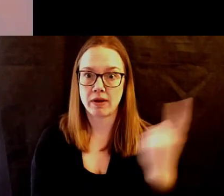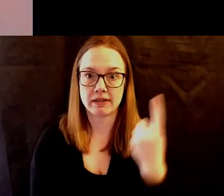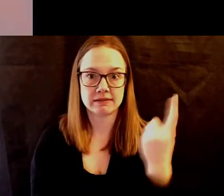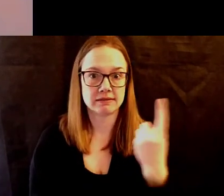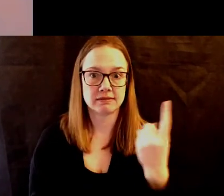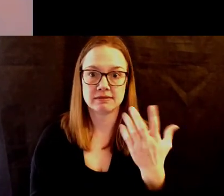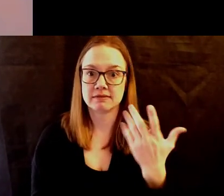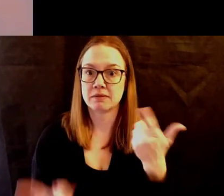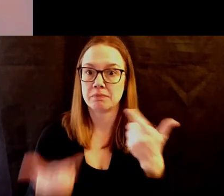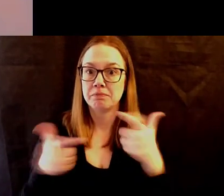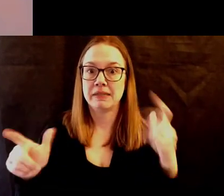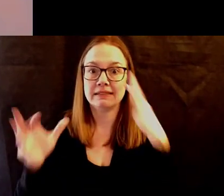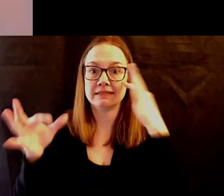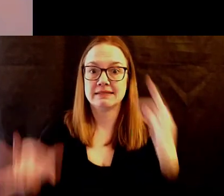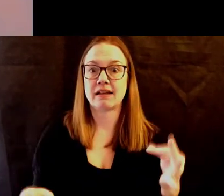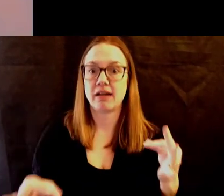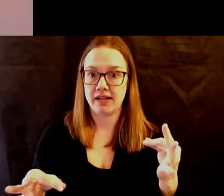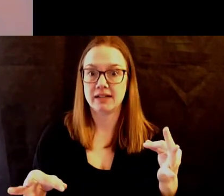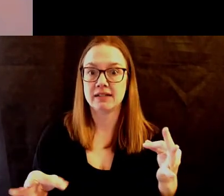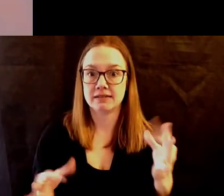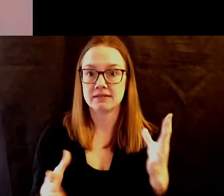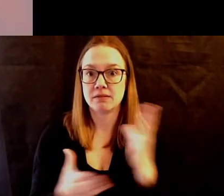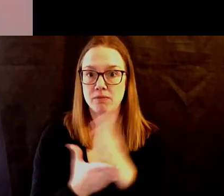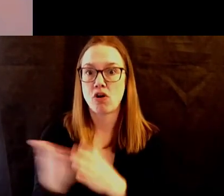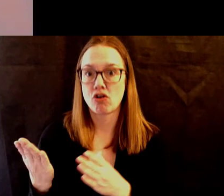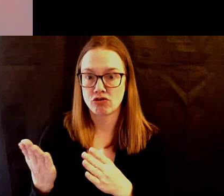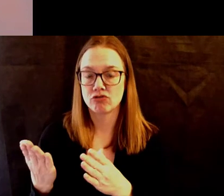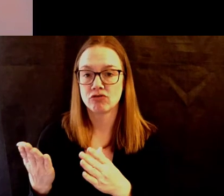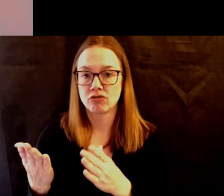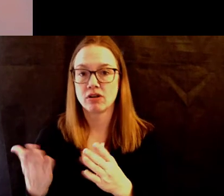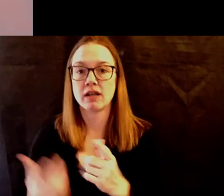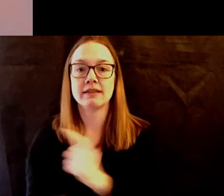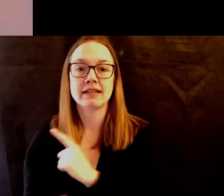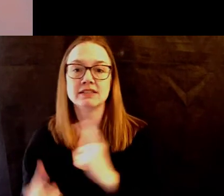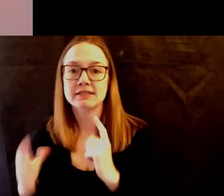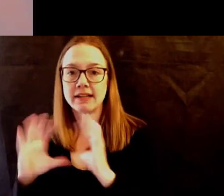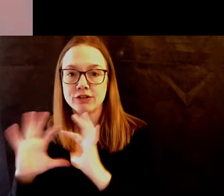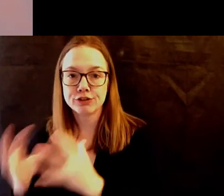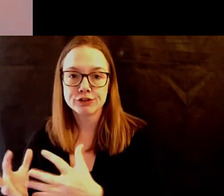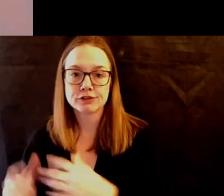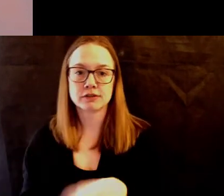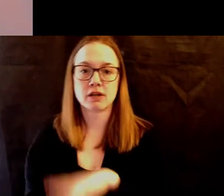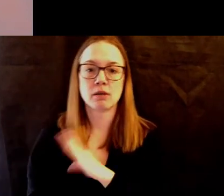board members of regulatory boards, local government